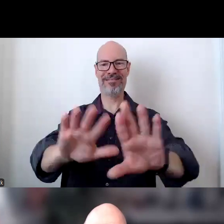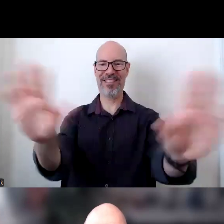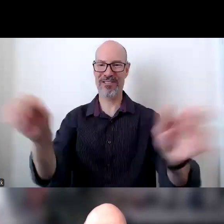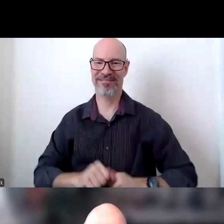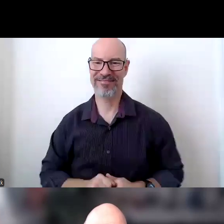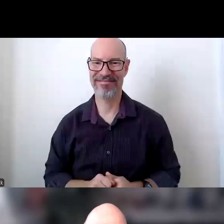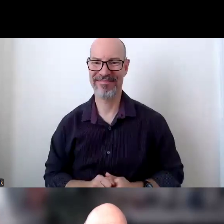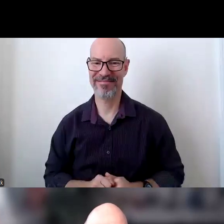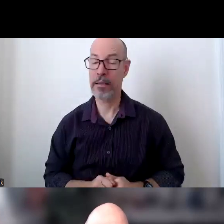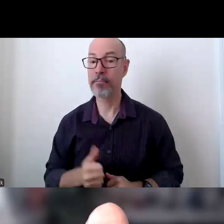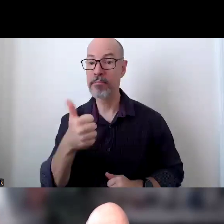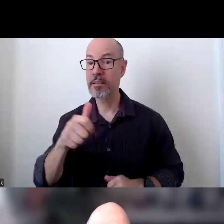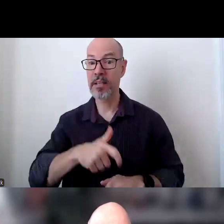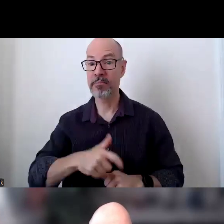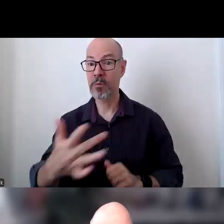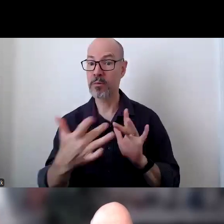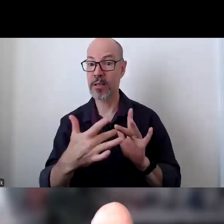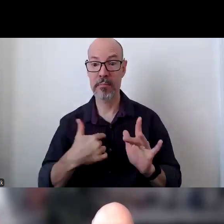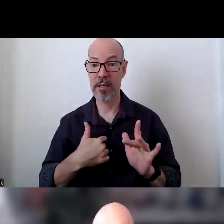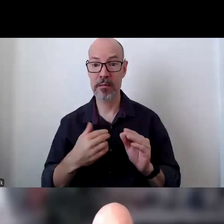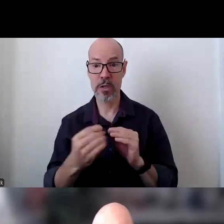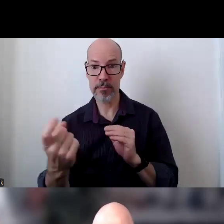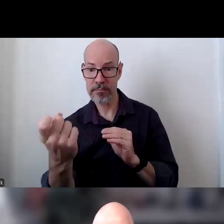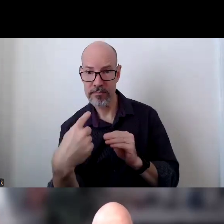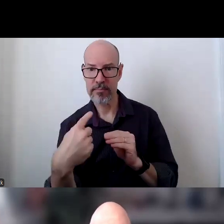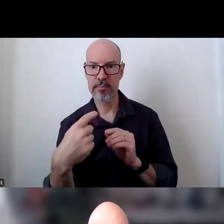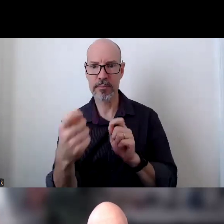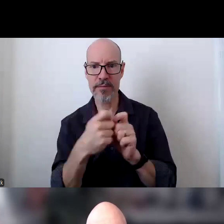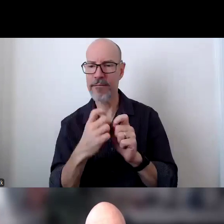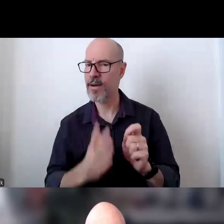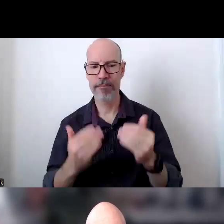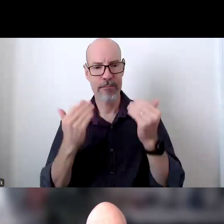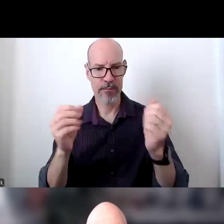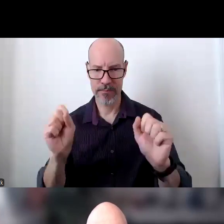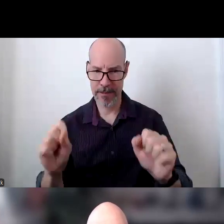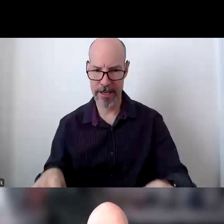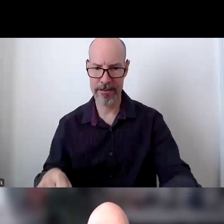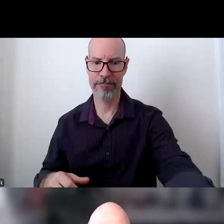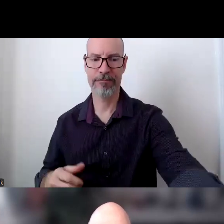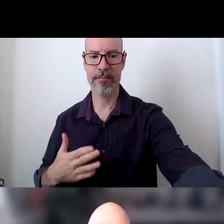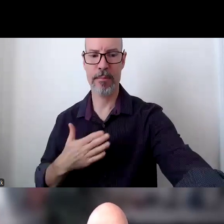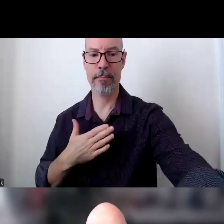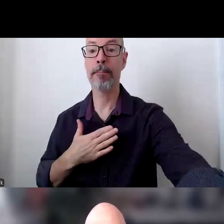And please reach out to me at any time if you have any more So I also have come from a